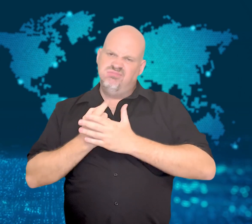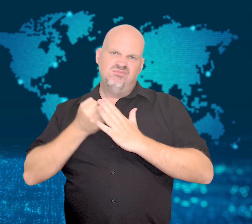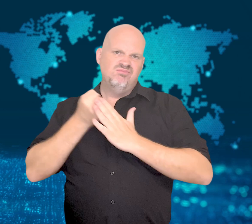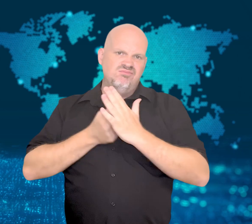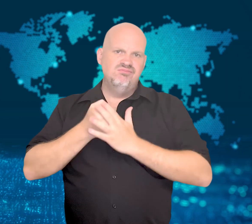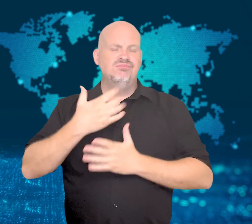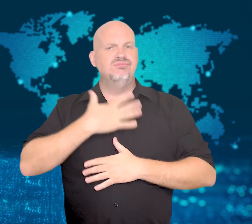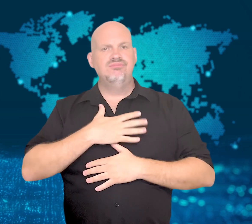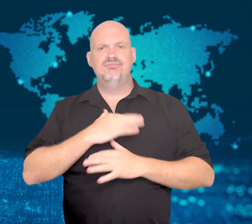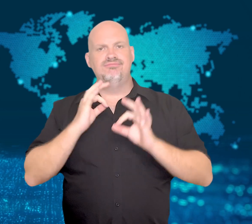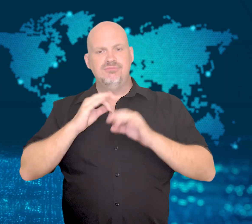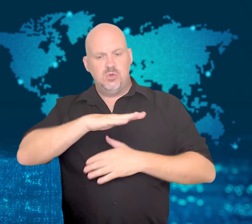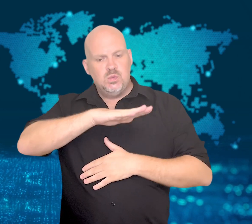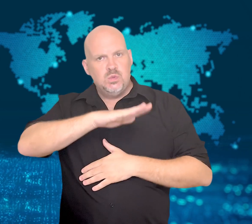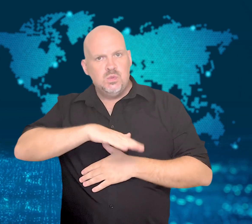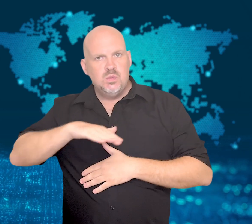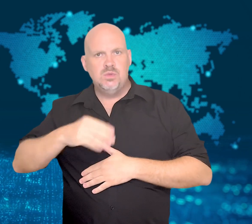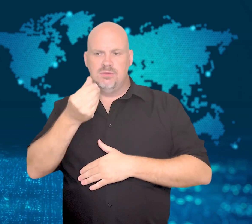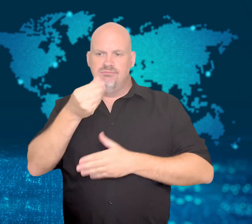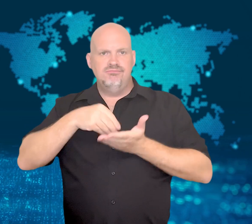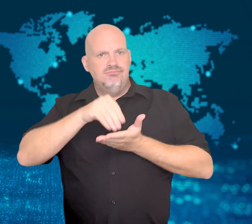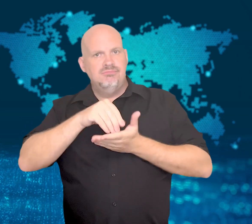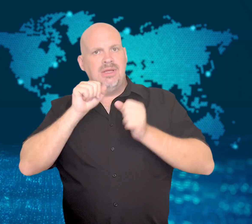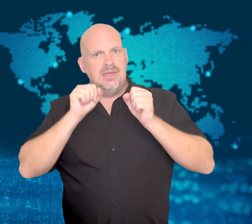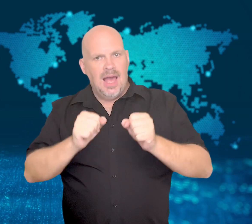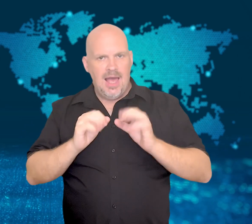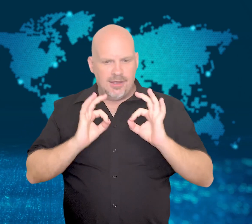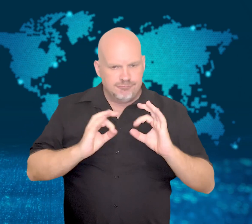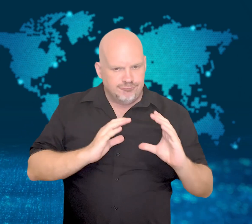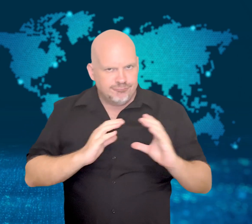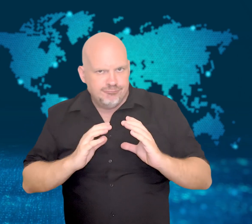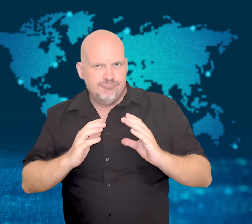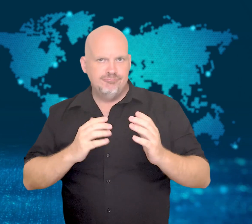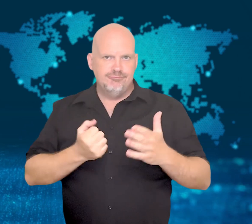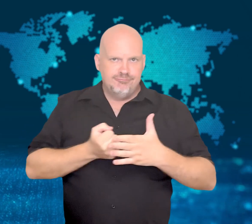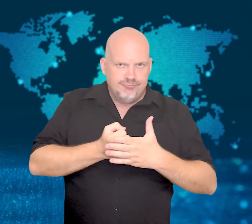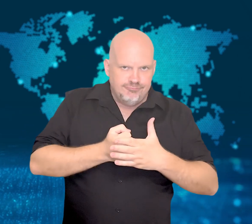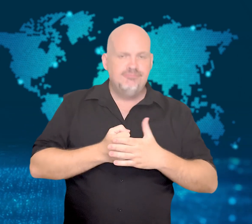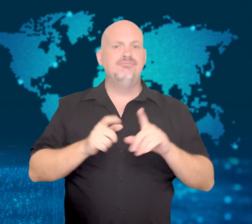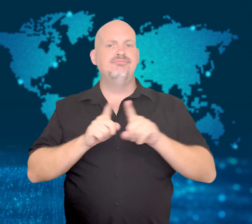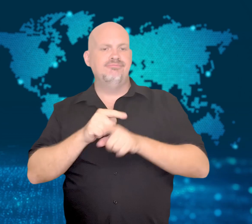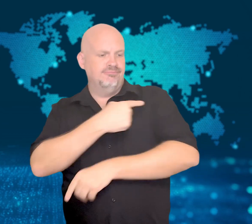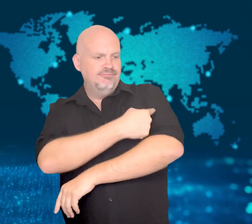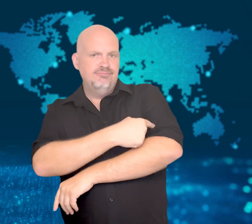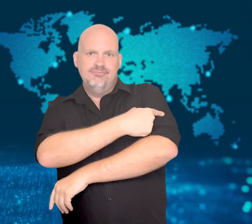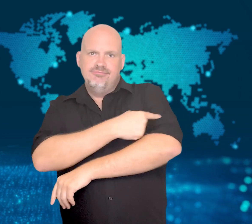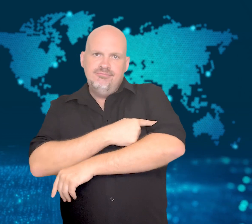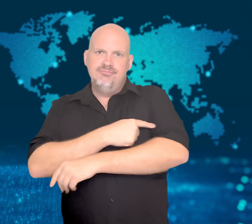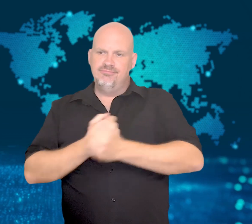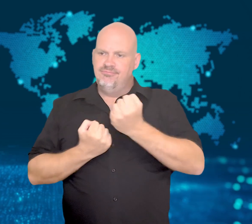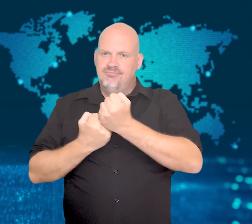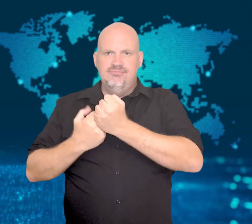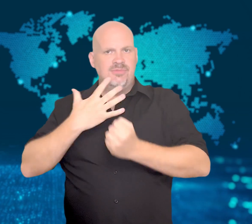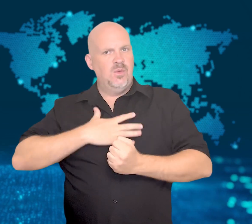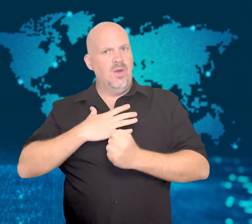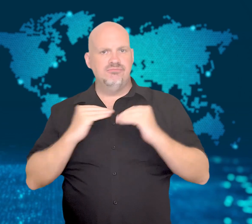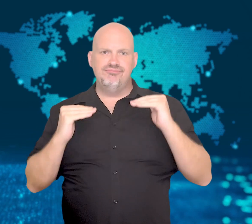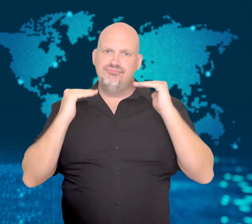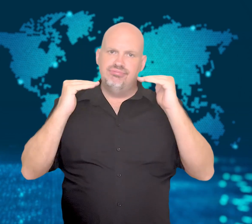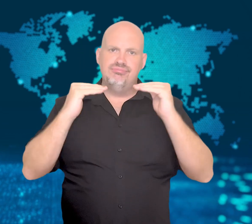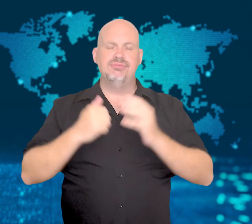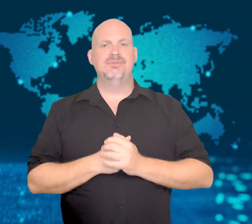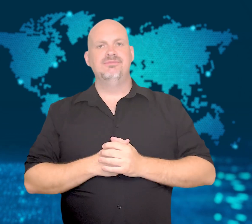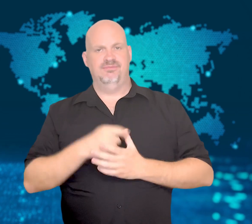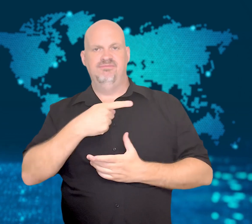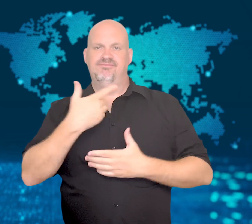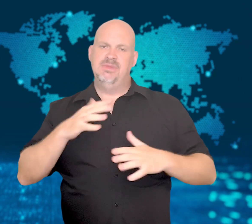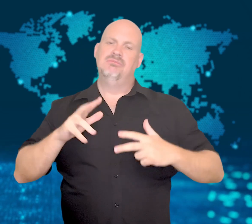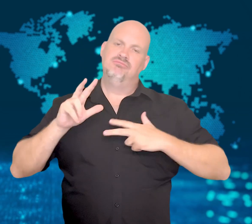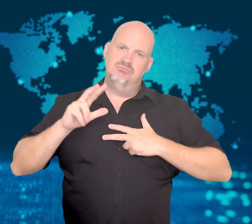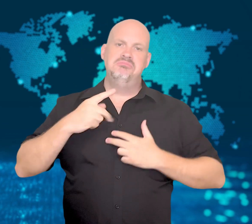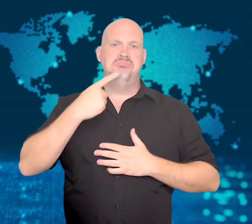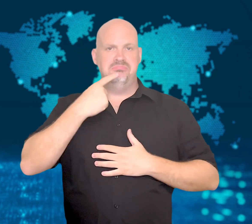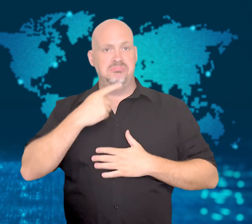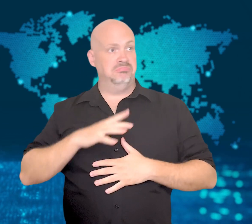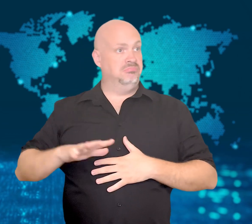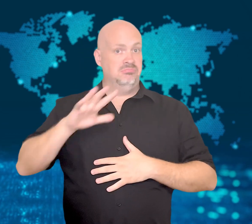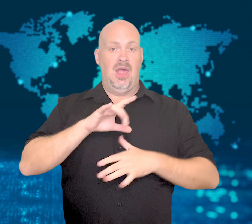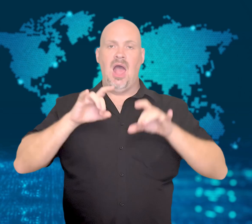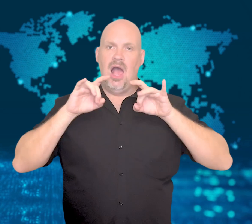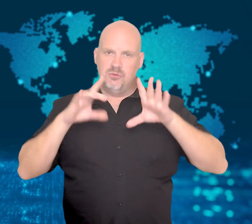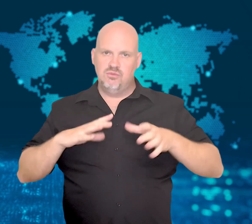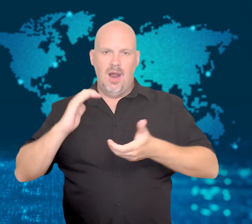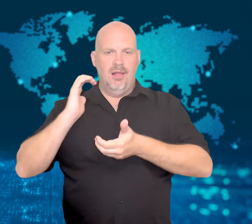He also emphasized affordable childcare and better medicare.